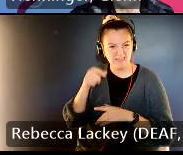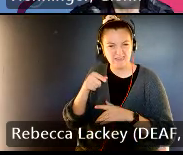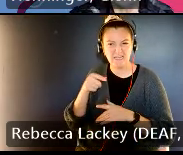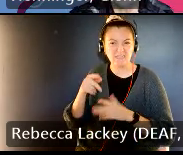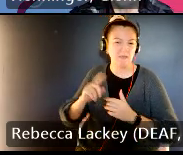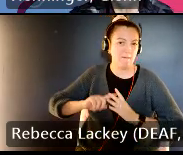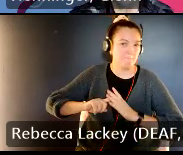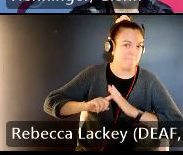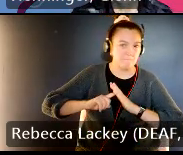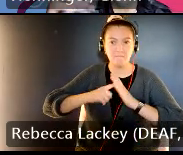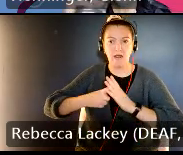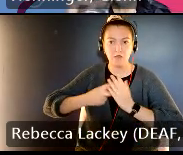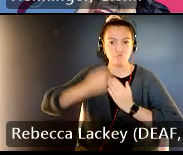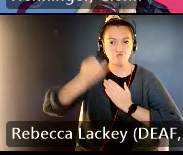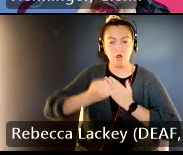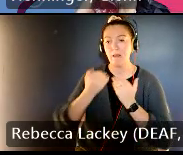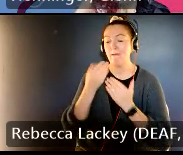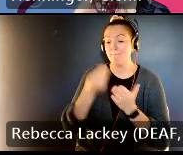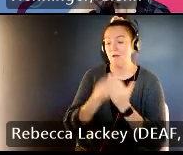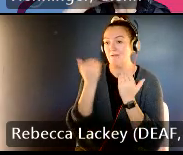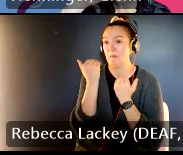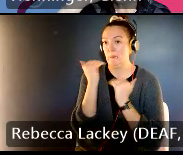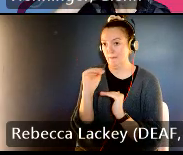So it's a limited amount of funding at this time.